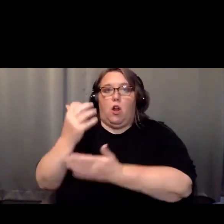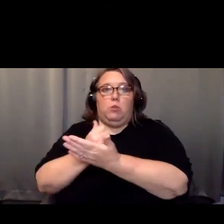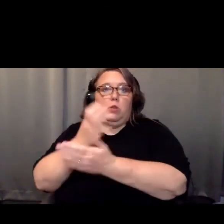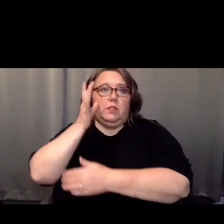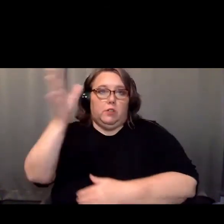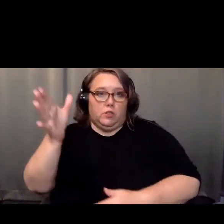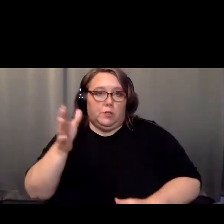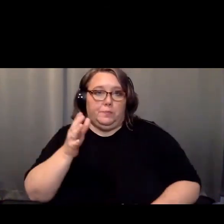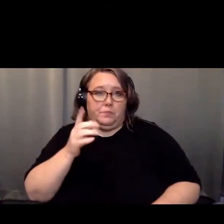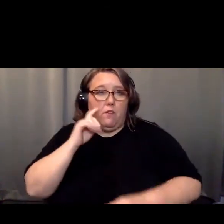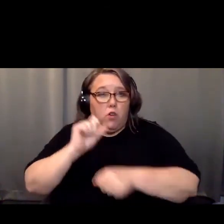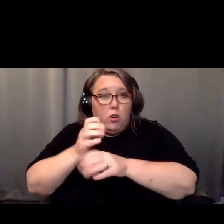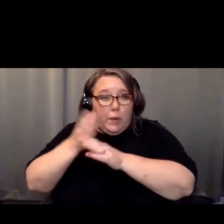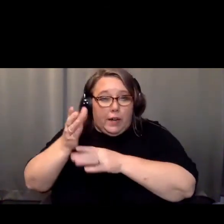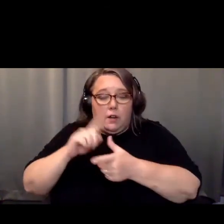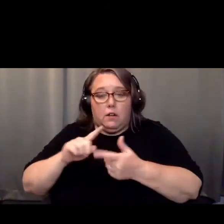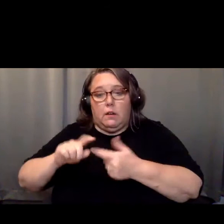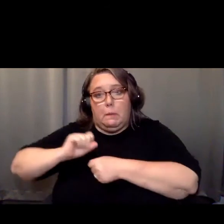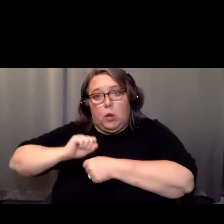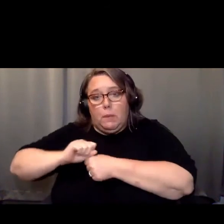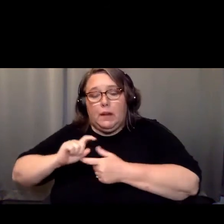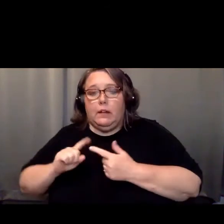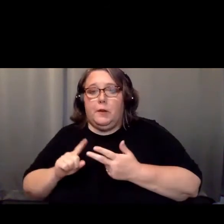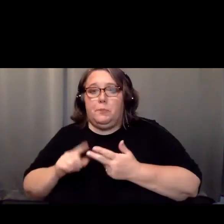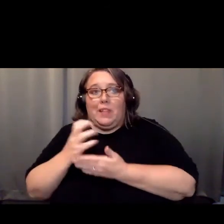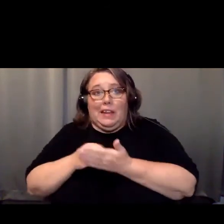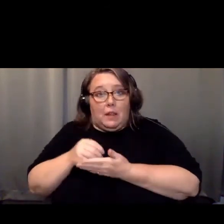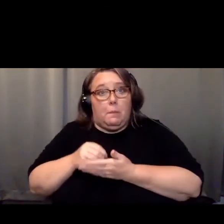career wise, employment wise, income level wise.